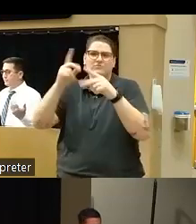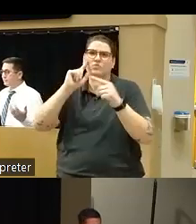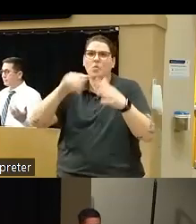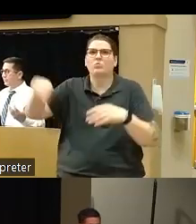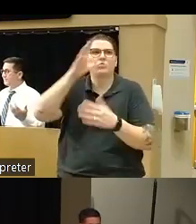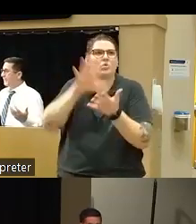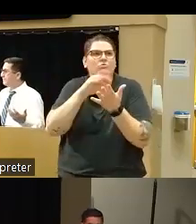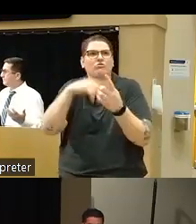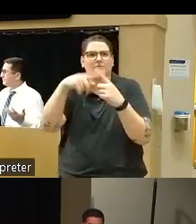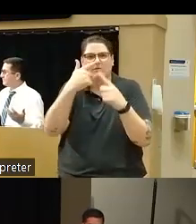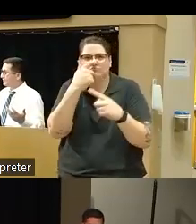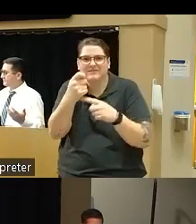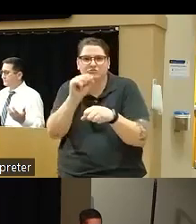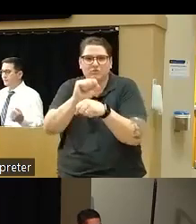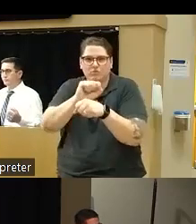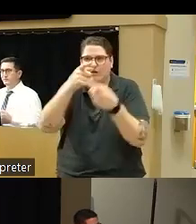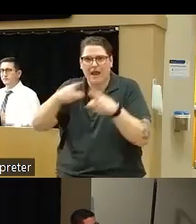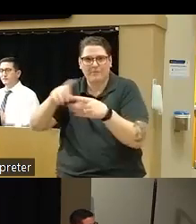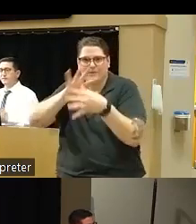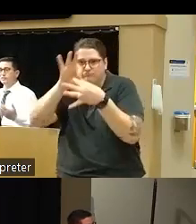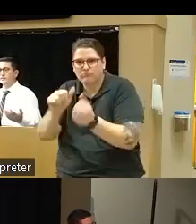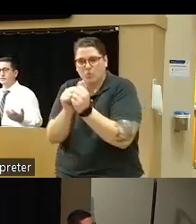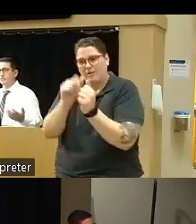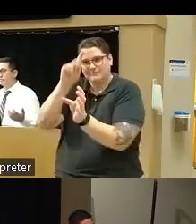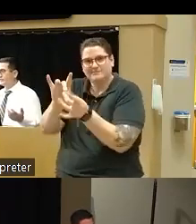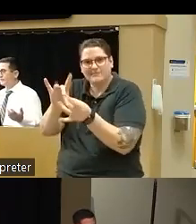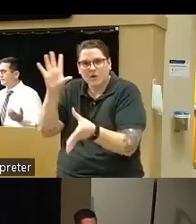interesting work that's happening vision science and psychosis and the translational Neuroscience